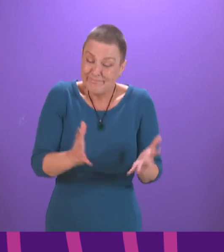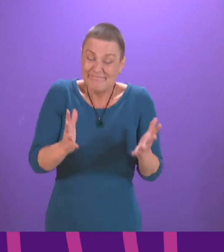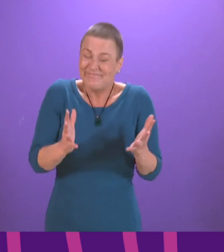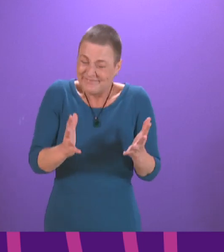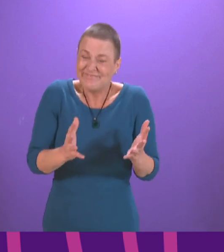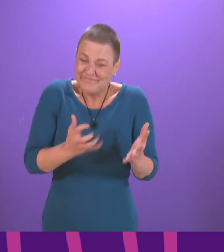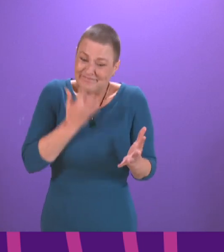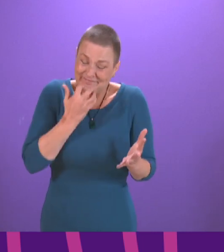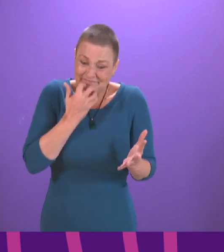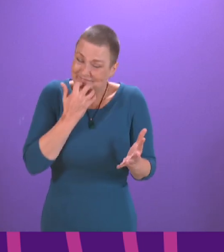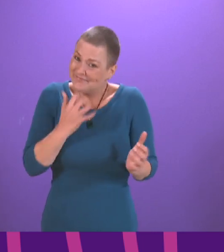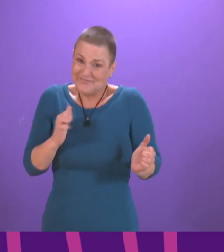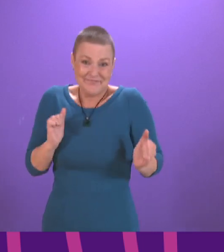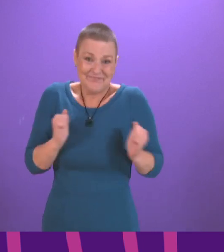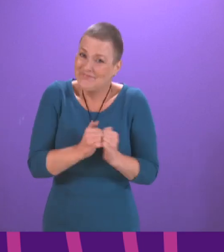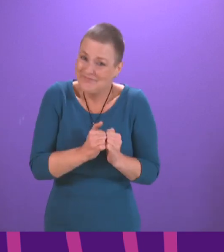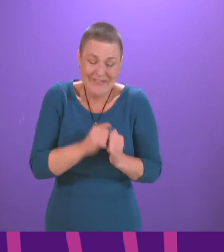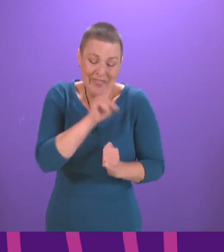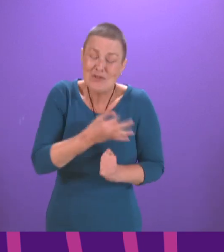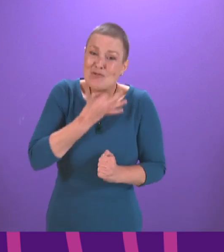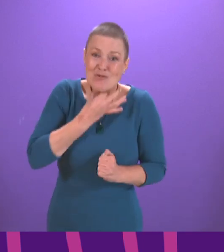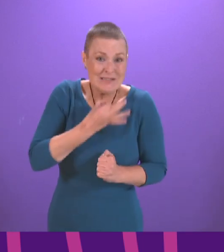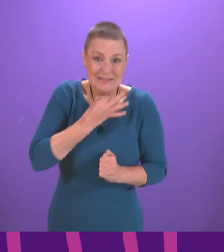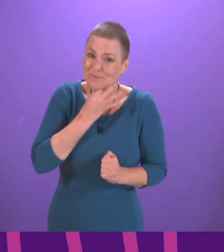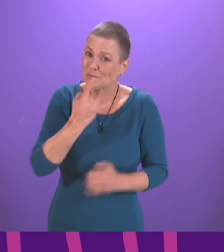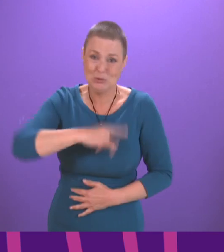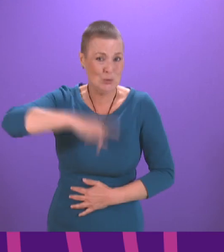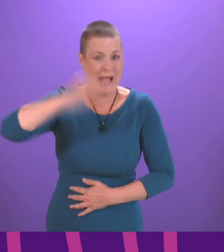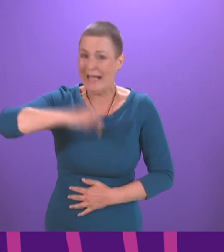the position as previously set out: the risk that is associated with the virus is still